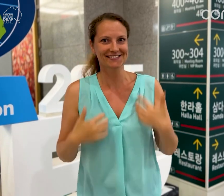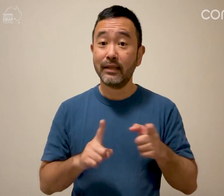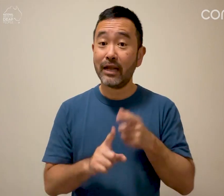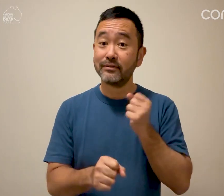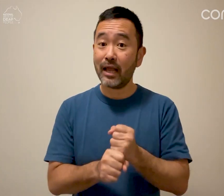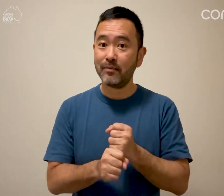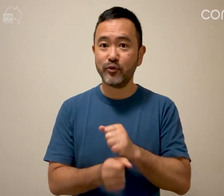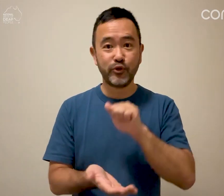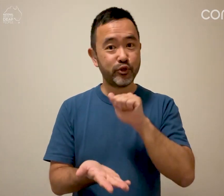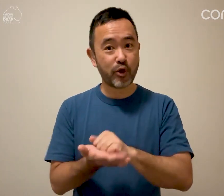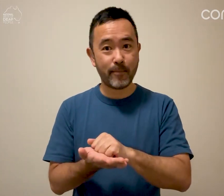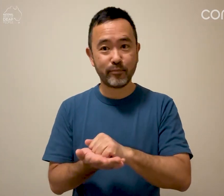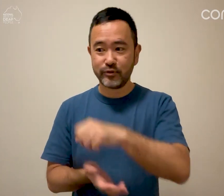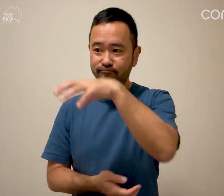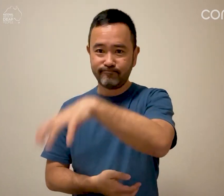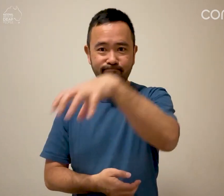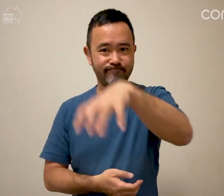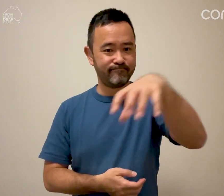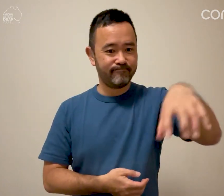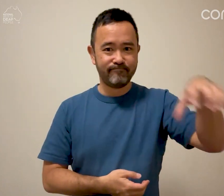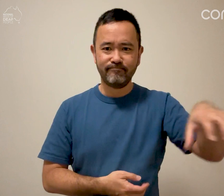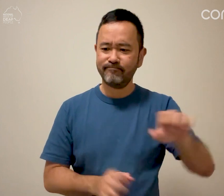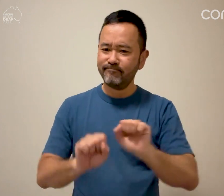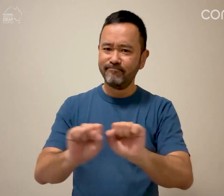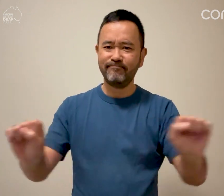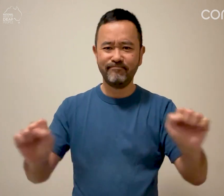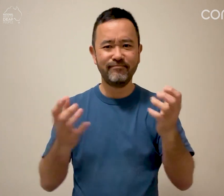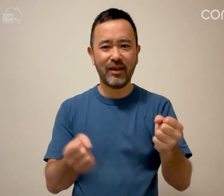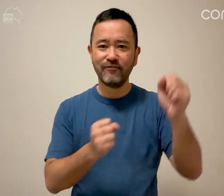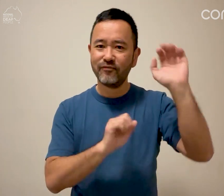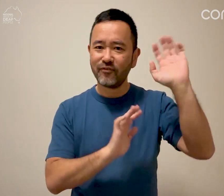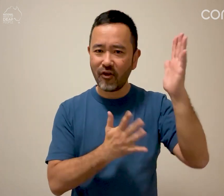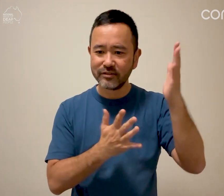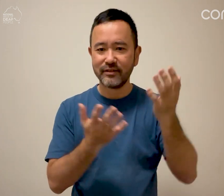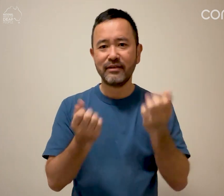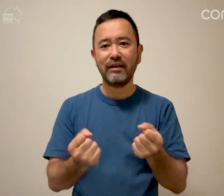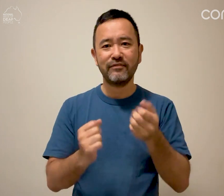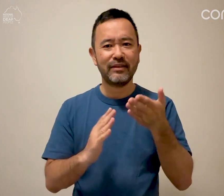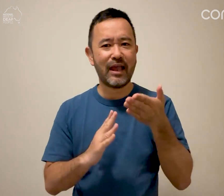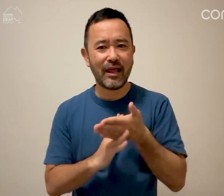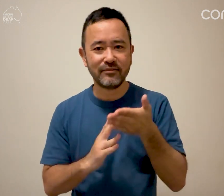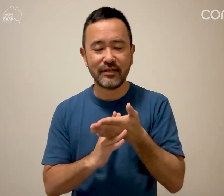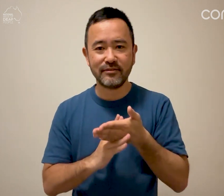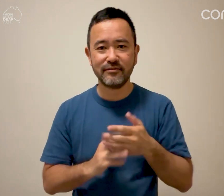For example, when shops offer Auslan accessibility,